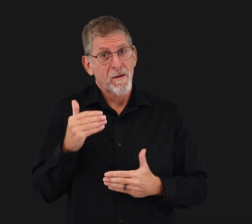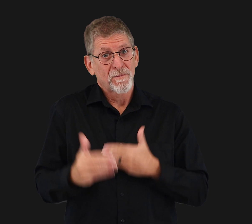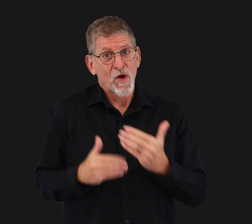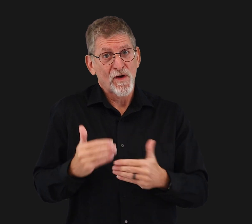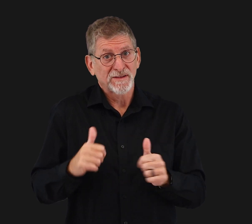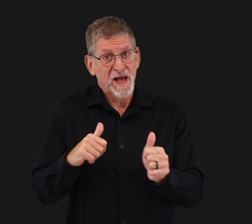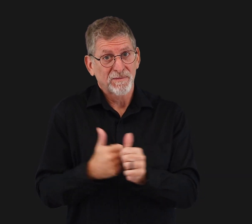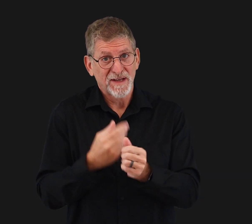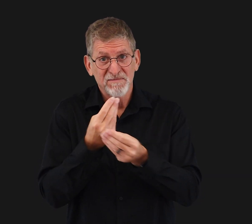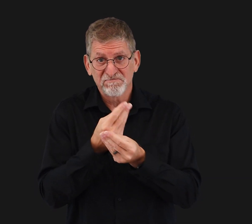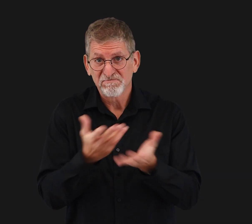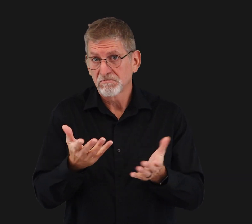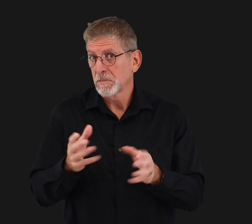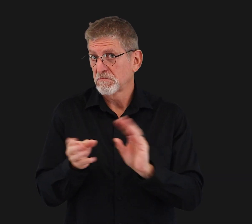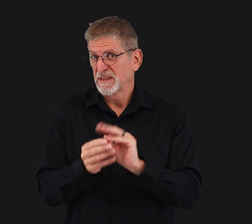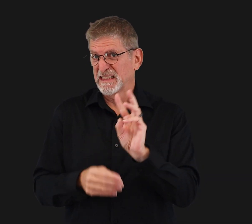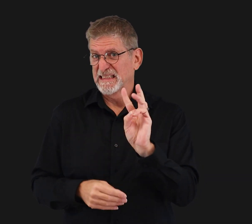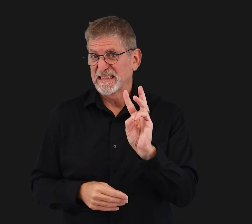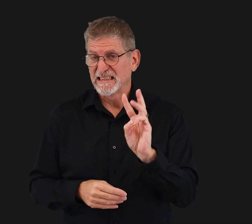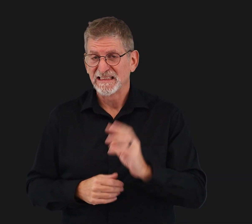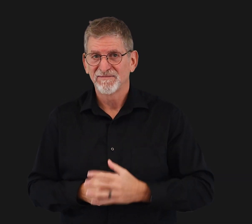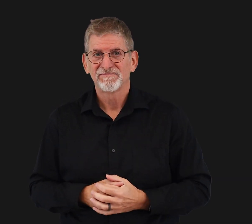Progress update: